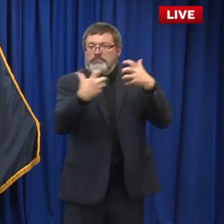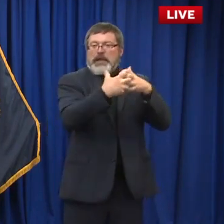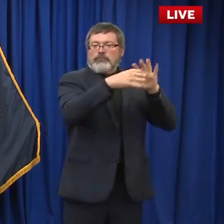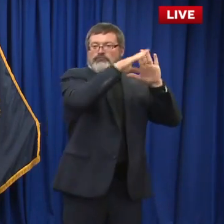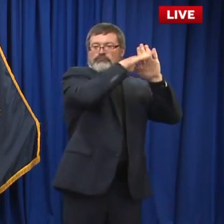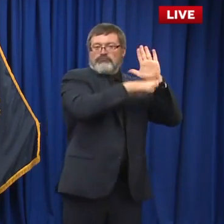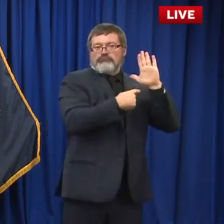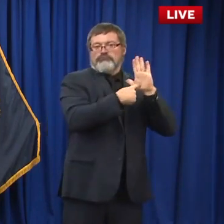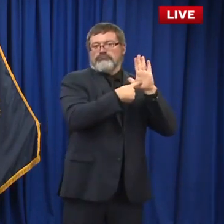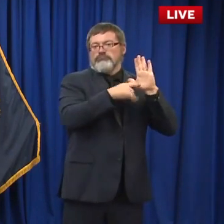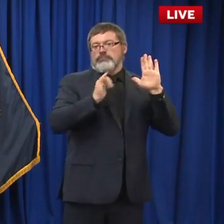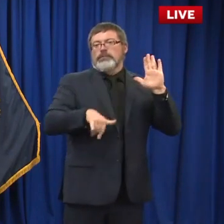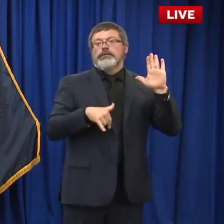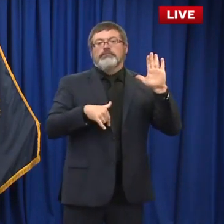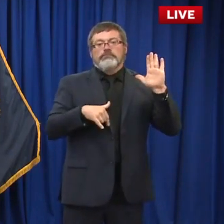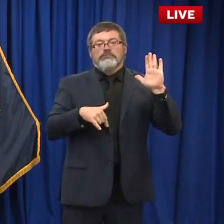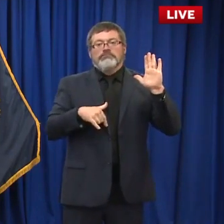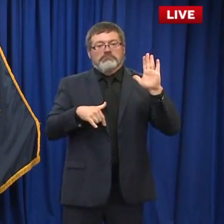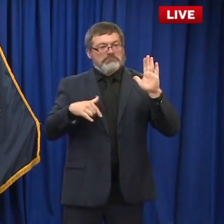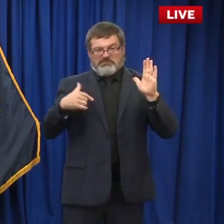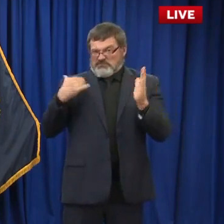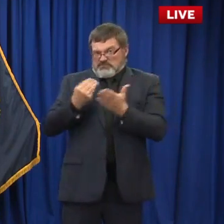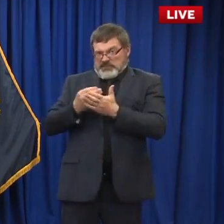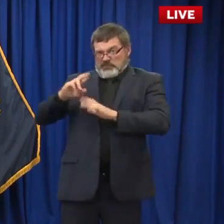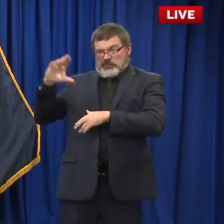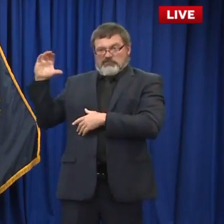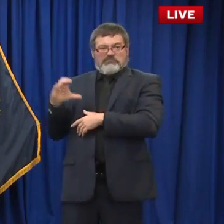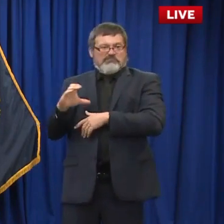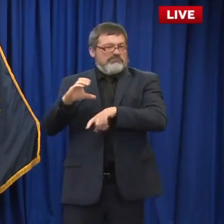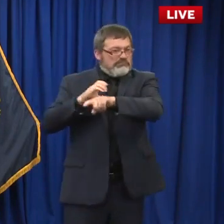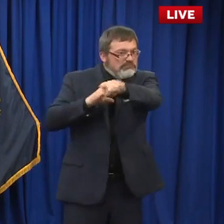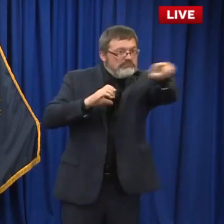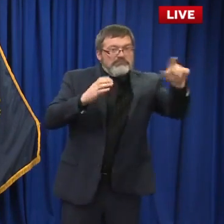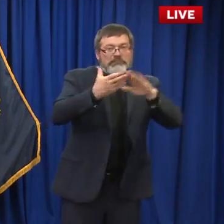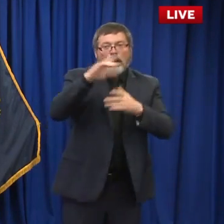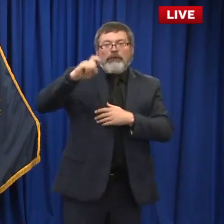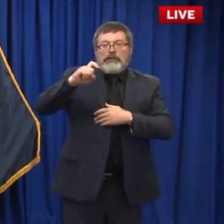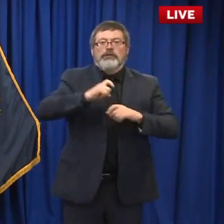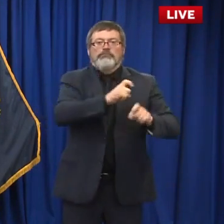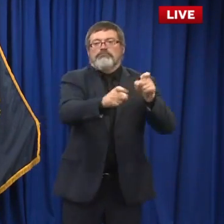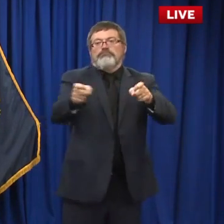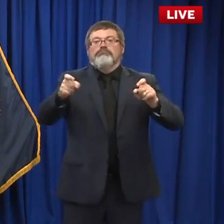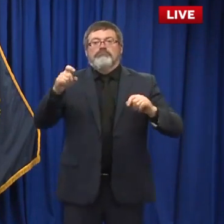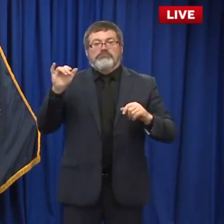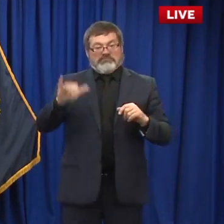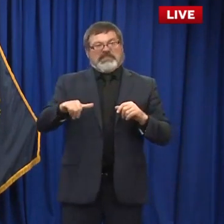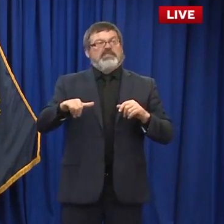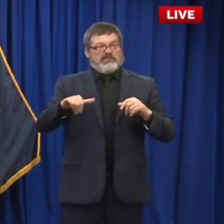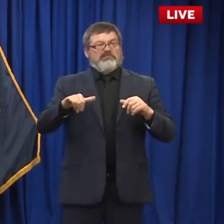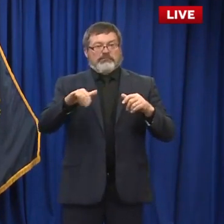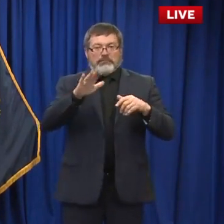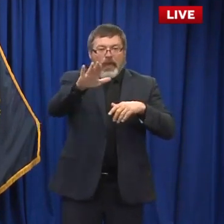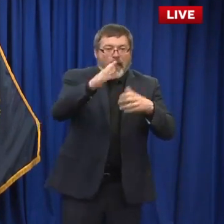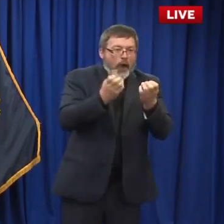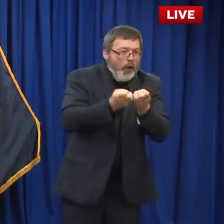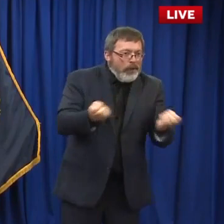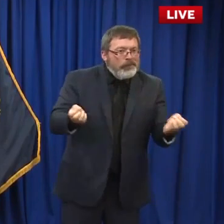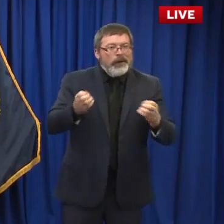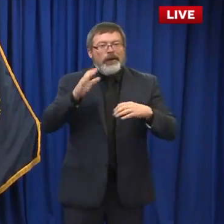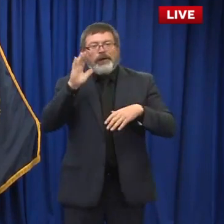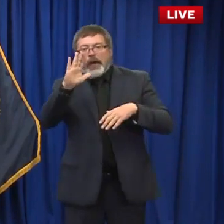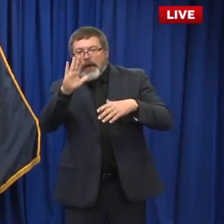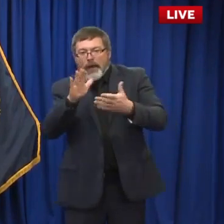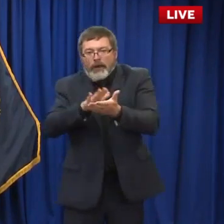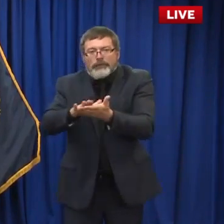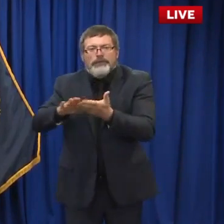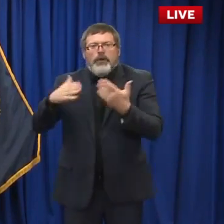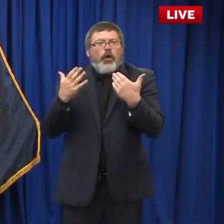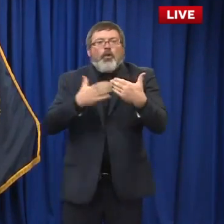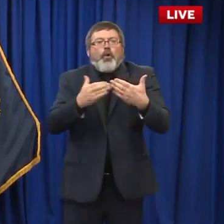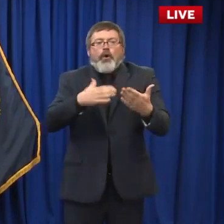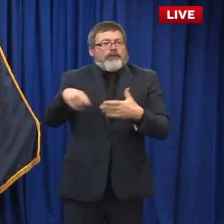UPGRADES, A LOT OF UPGRADES WITH PIPING, UPGRADES WITH FILTRATION MATERIALS, WHATEVER IT MIGHT BE, AND SO WE DON'T WANT TO CREATE AN UNFUNDED MANDATE, WE'RE PROVIDING A LOT OF POTENTIAL